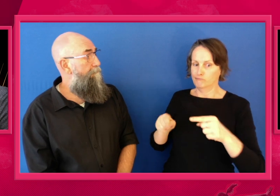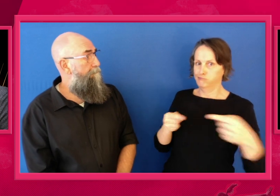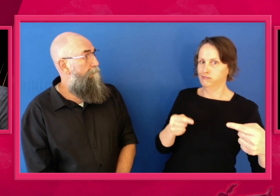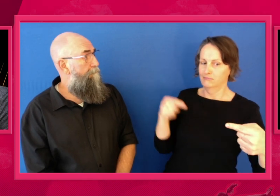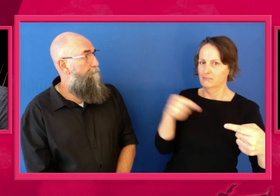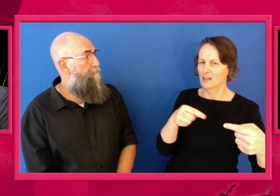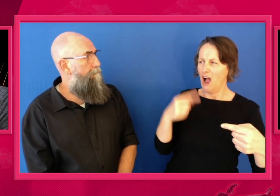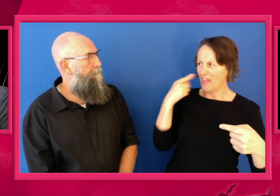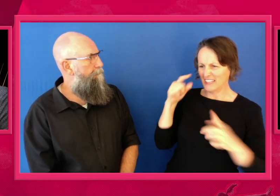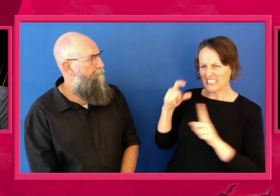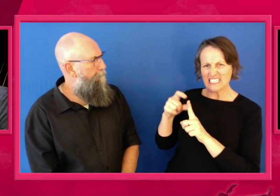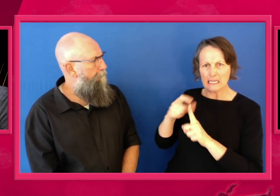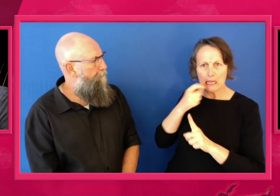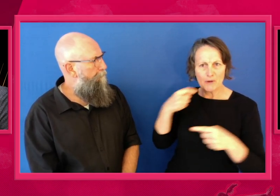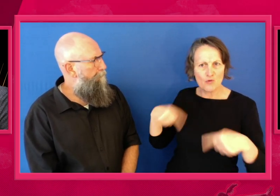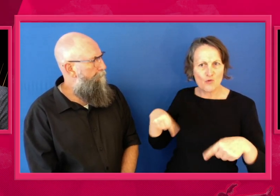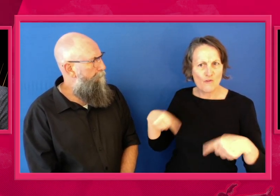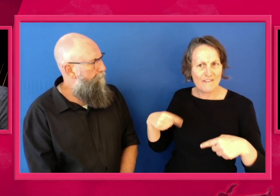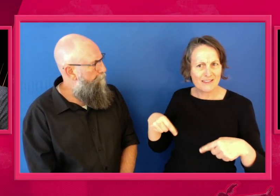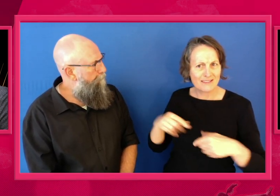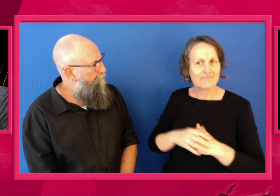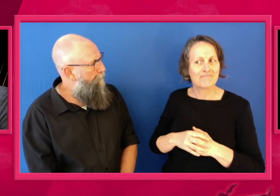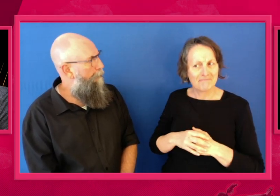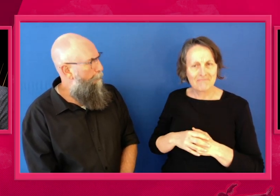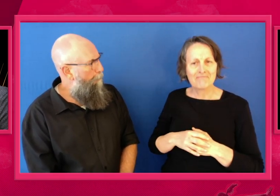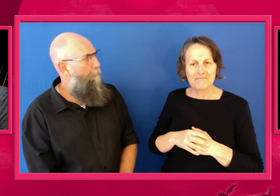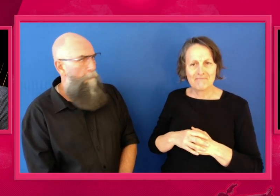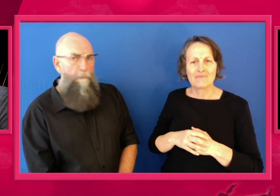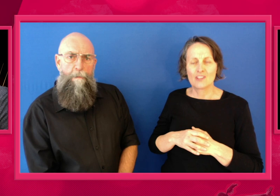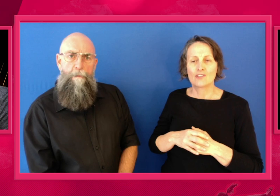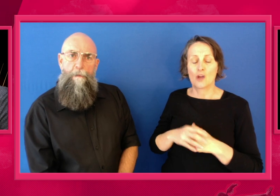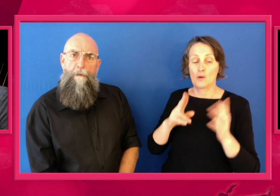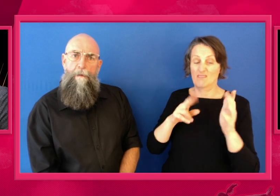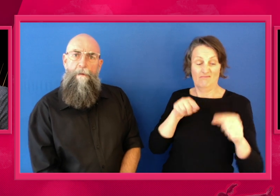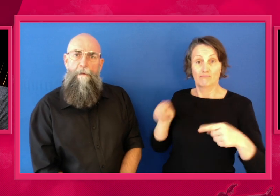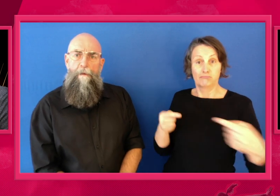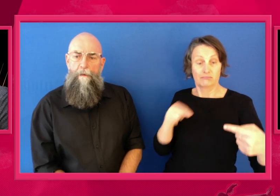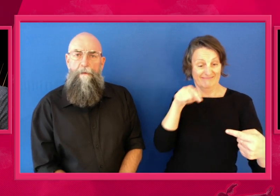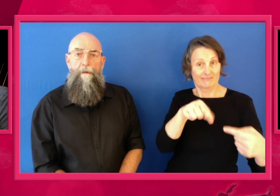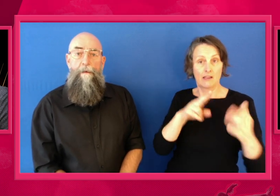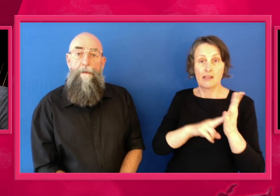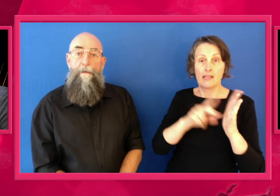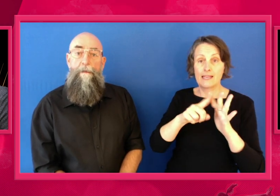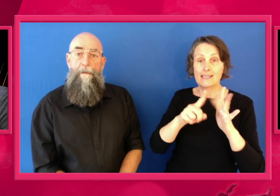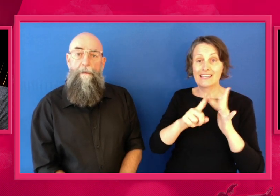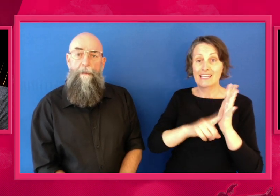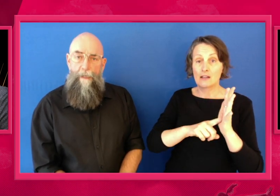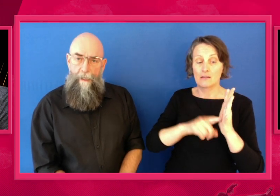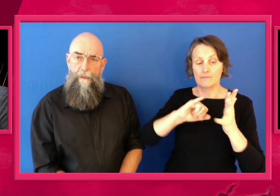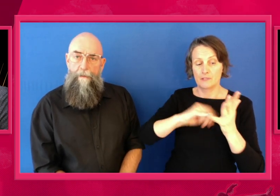a little bit nervous when he was talking about him. And, Niels Vink, and I'm unsure, do you know anything about him?